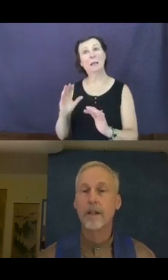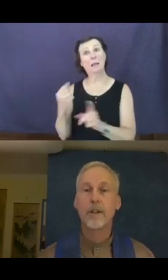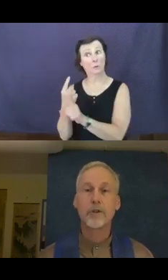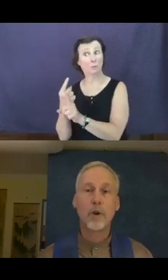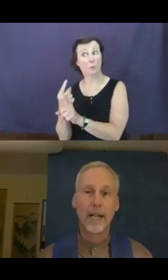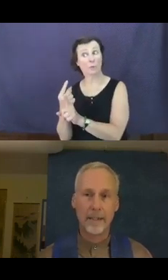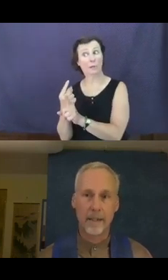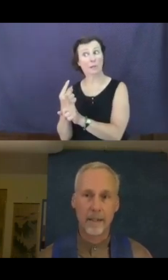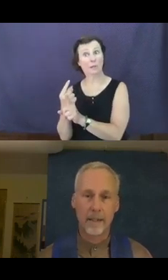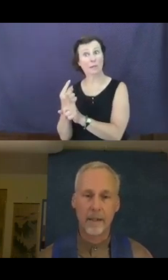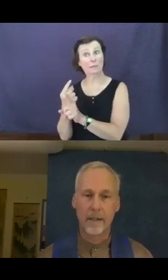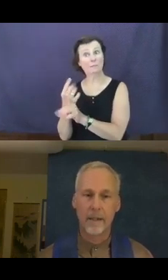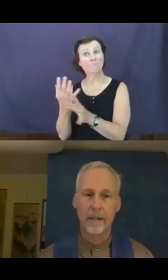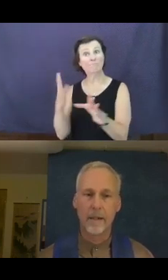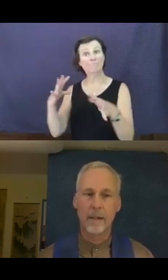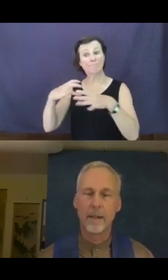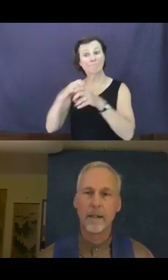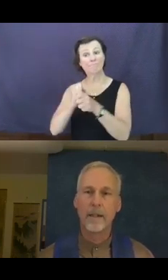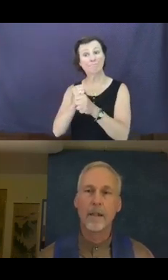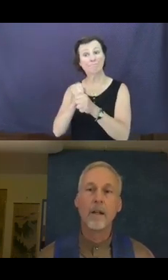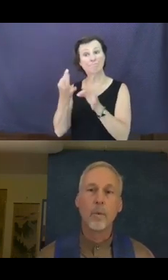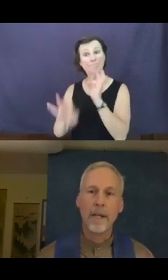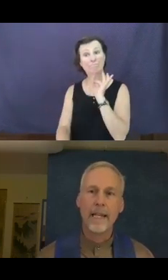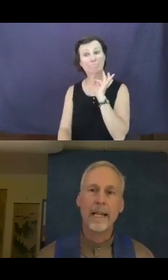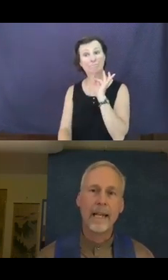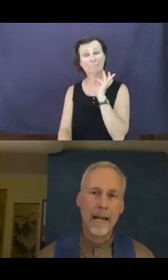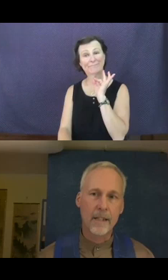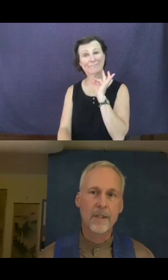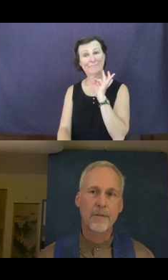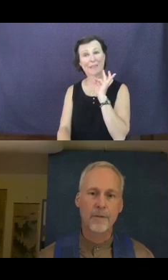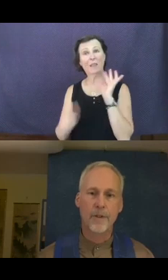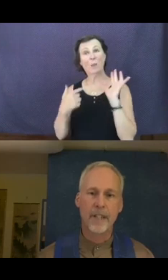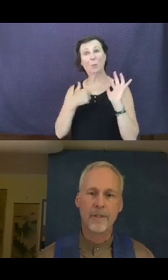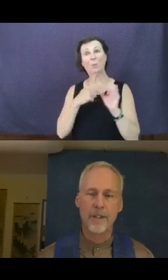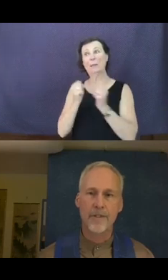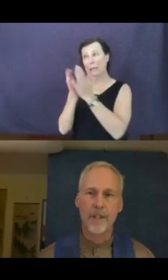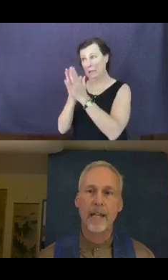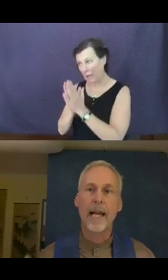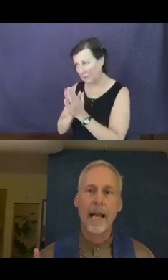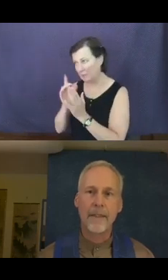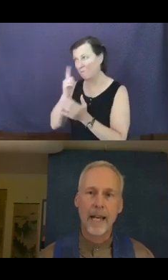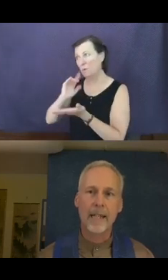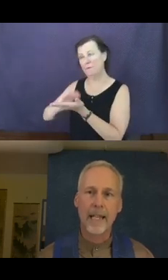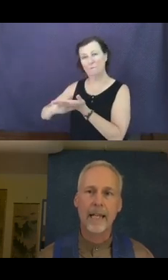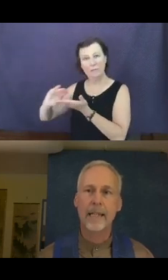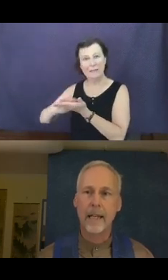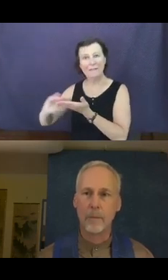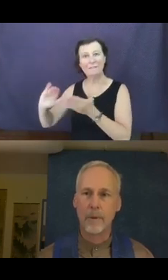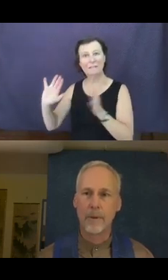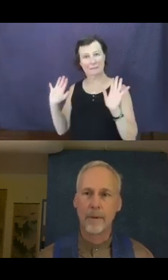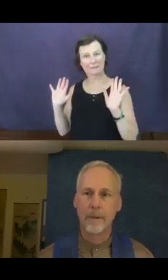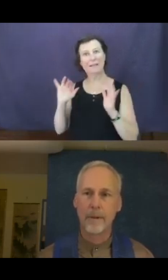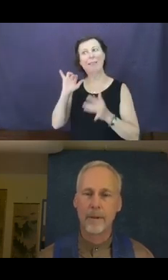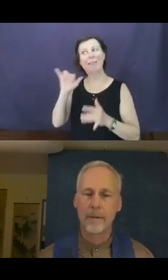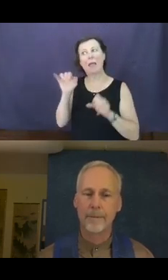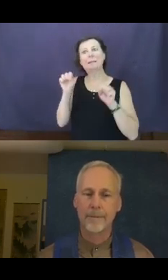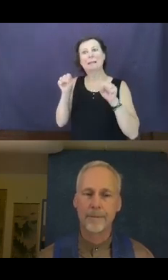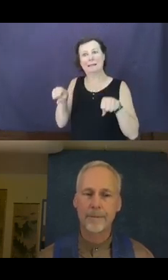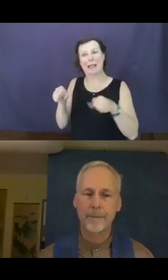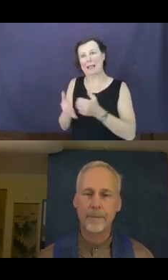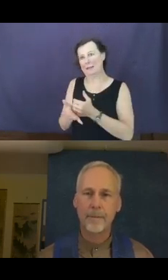contrite. We can ask for forgiveness. And that can help.